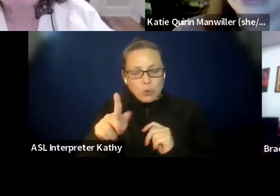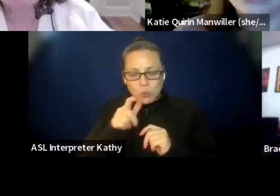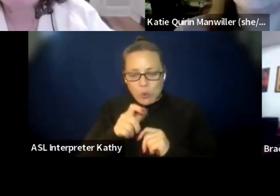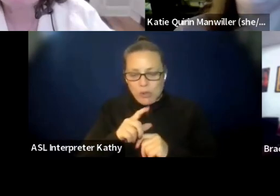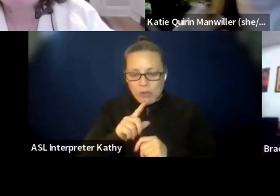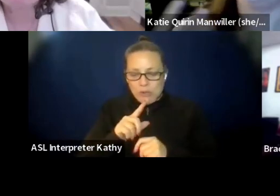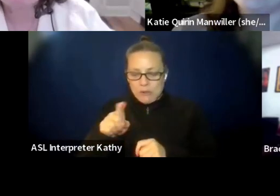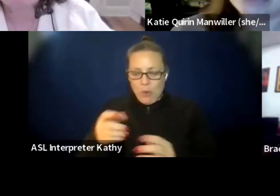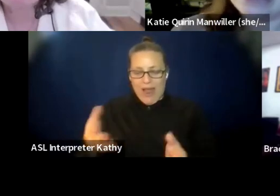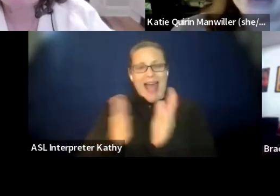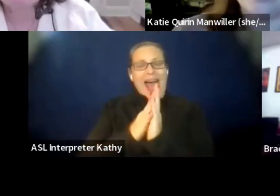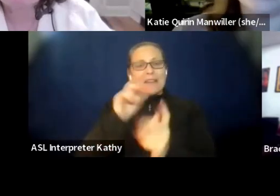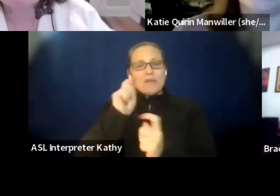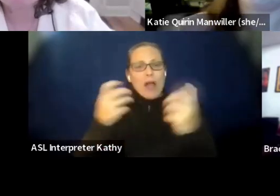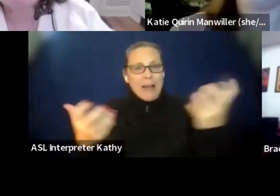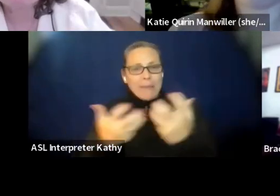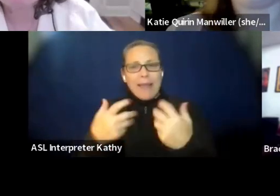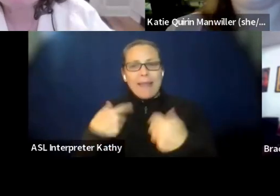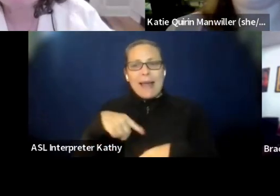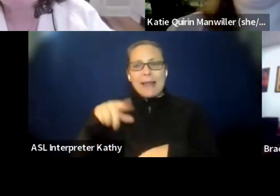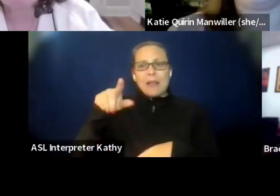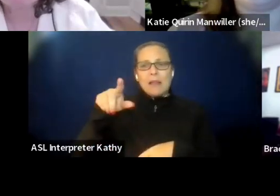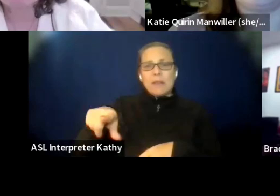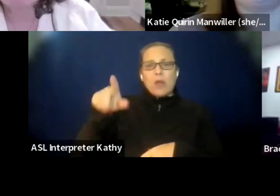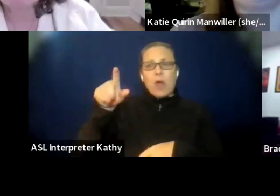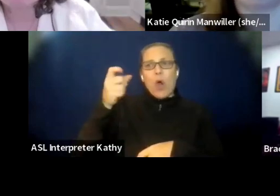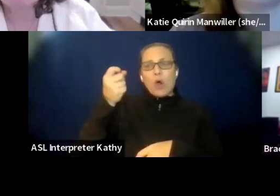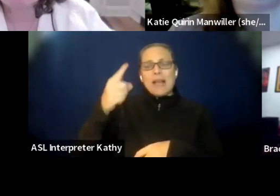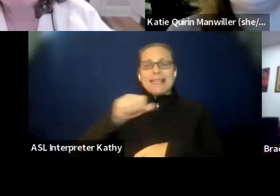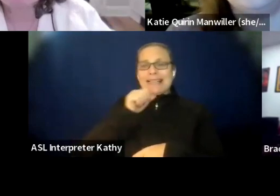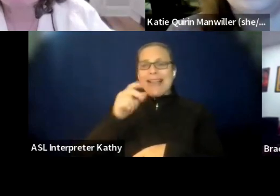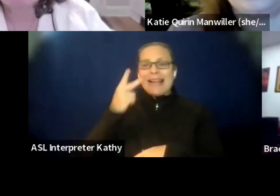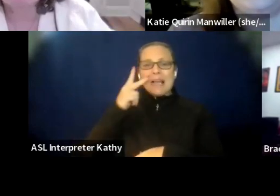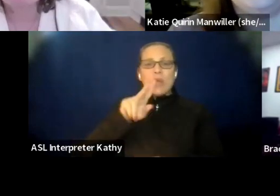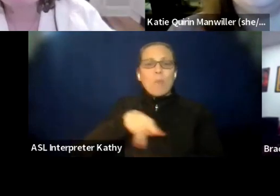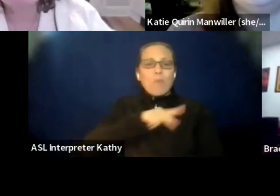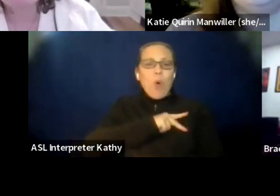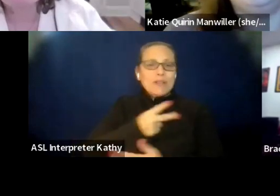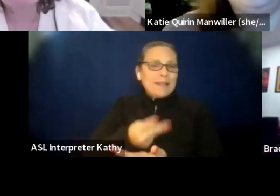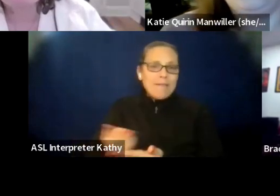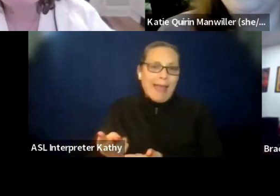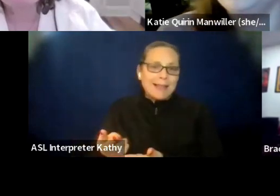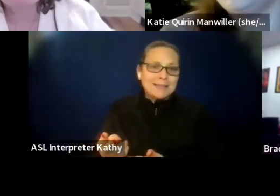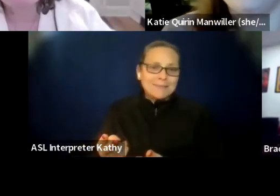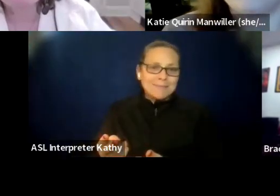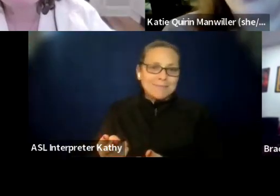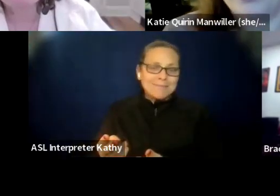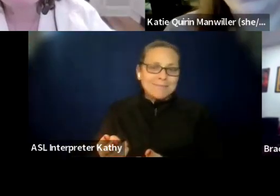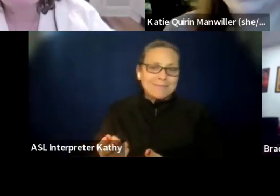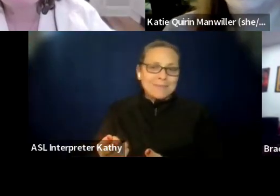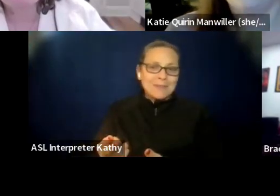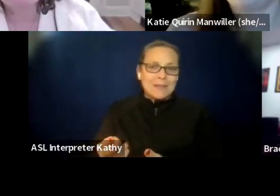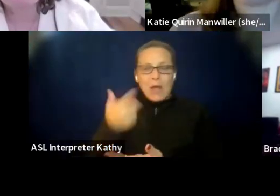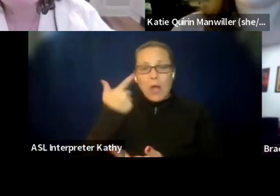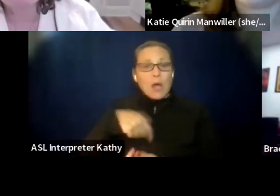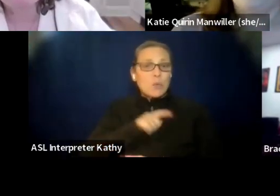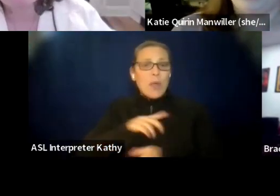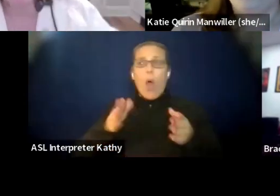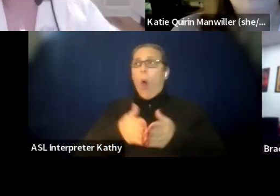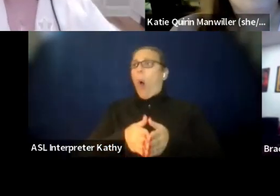antithetical to being disabled. And so it can be really hard, I think for people to ask for accommodation and